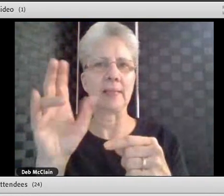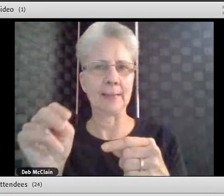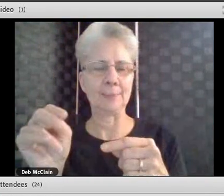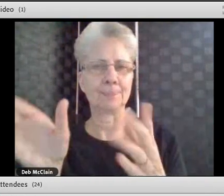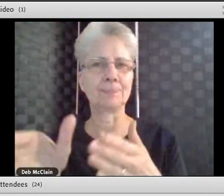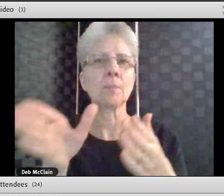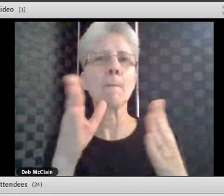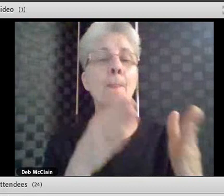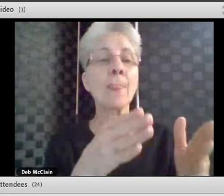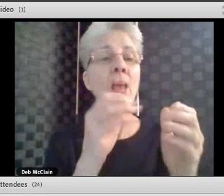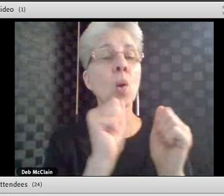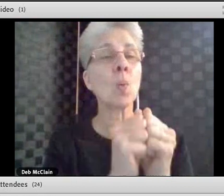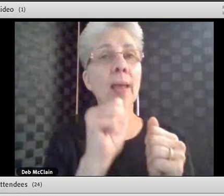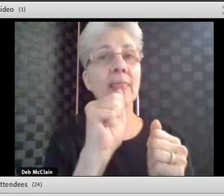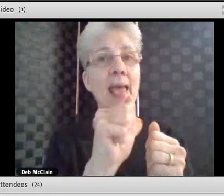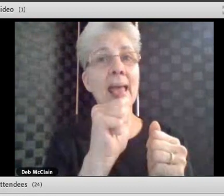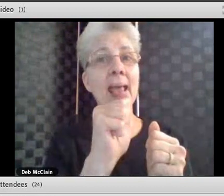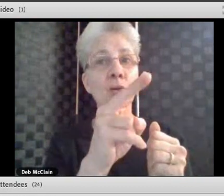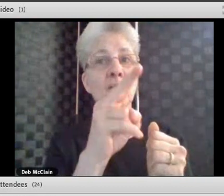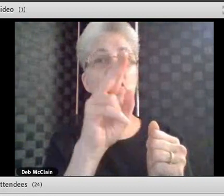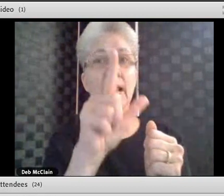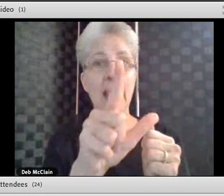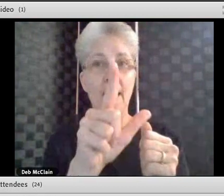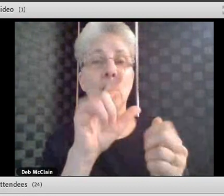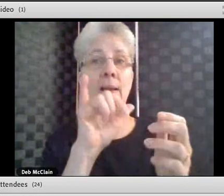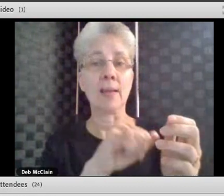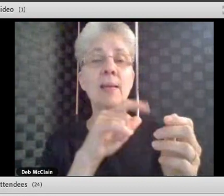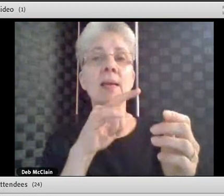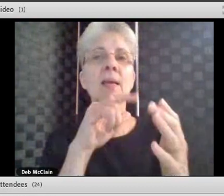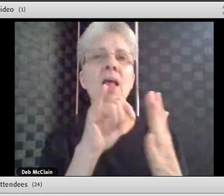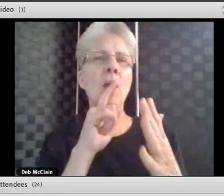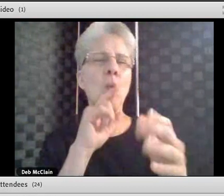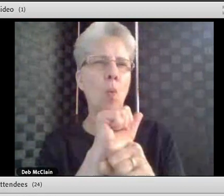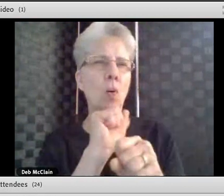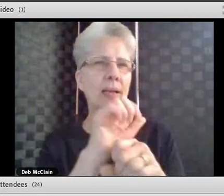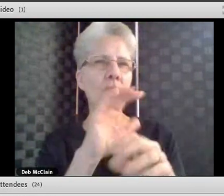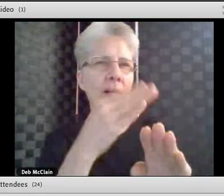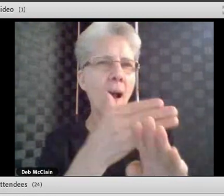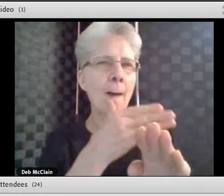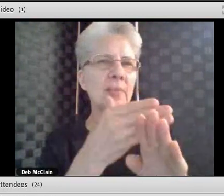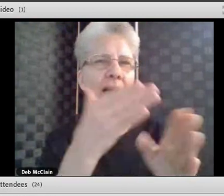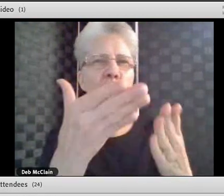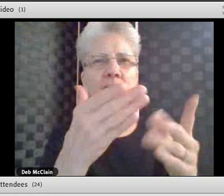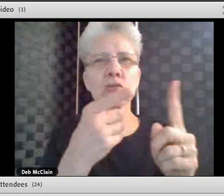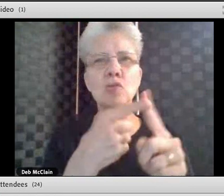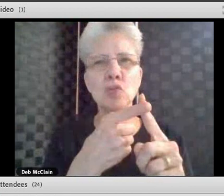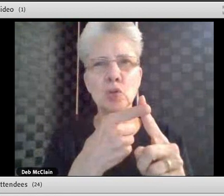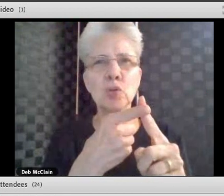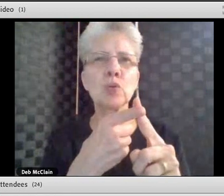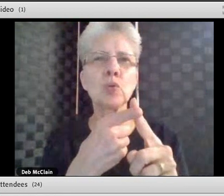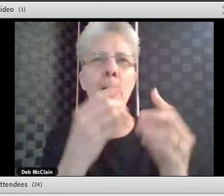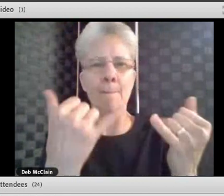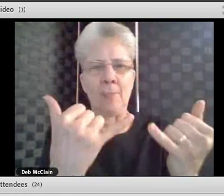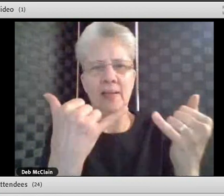and so that's what happened with SWFLN. With Air University Library, they were working on updating the services